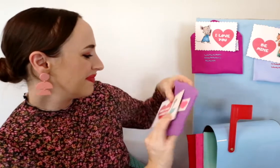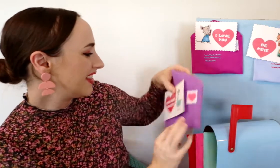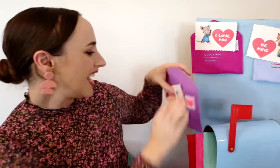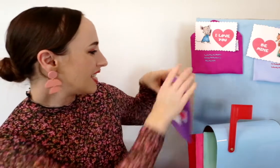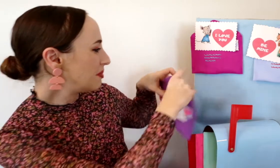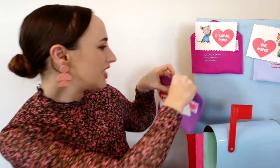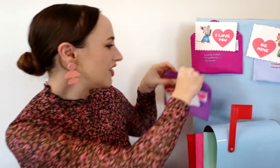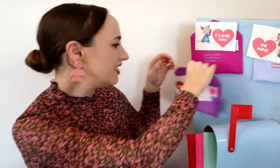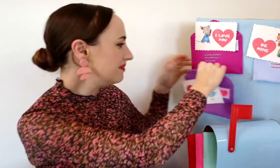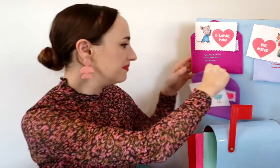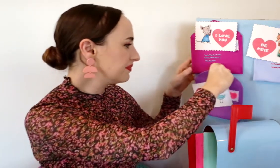Thanks, Pigeon!